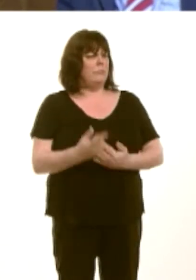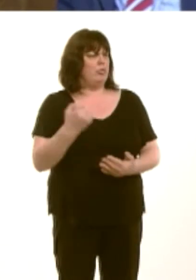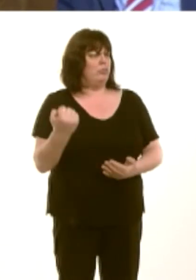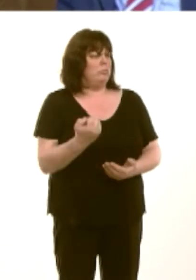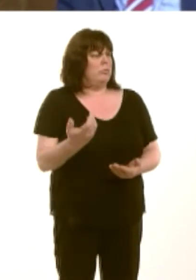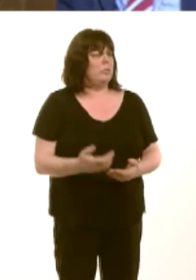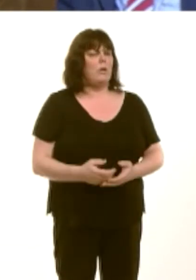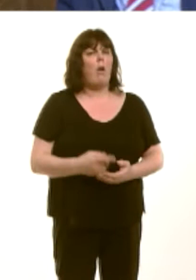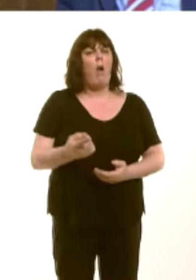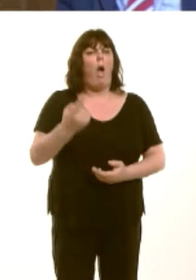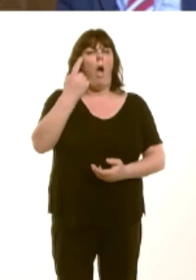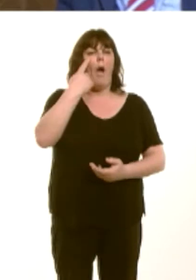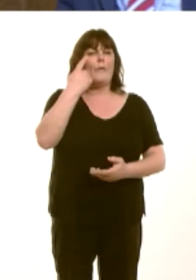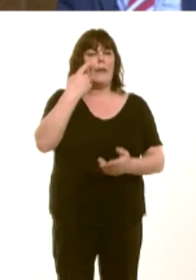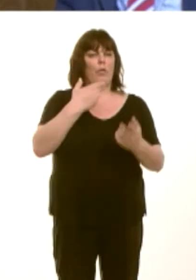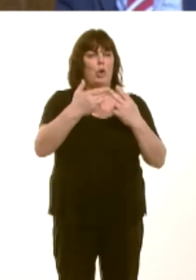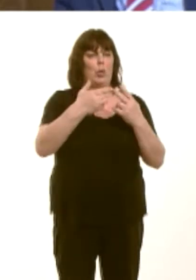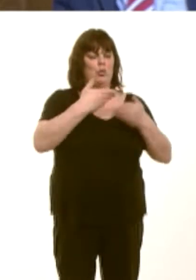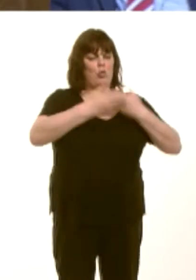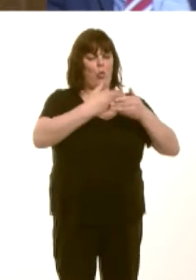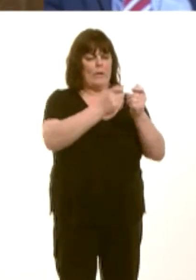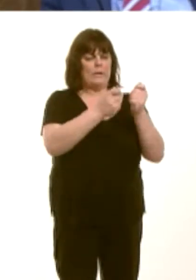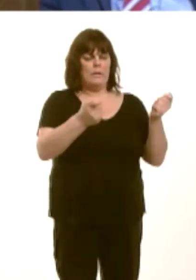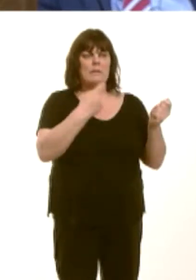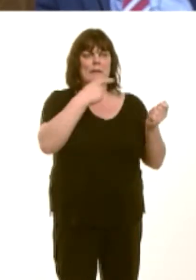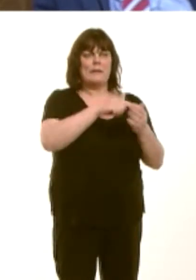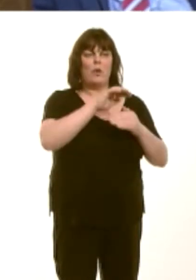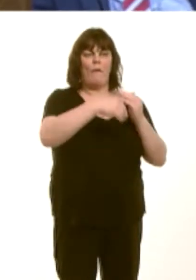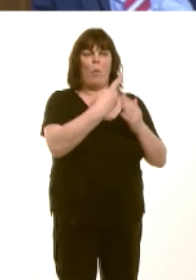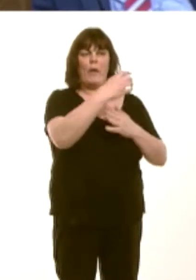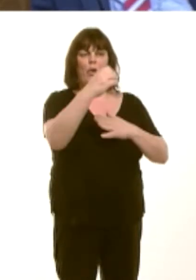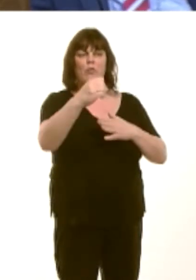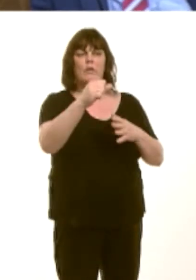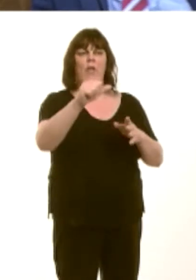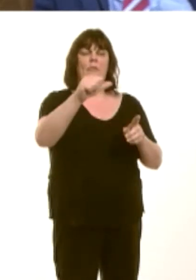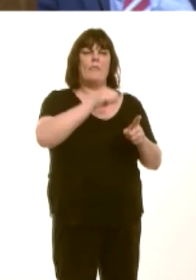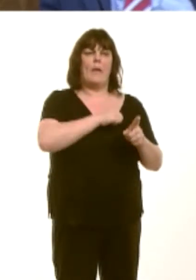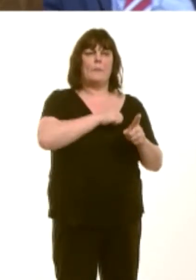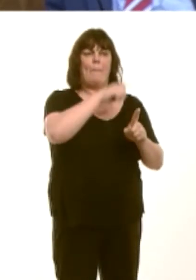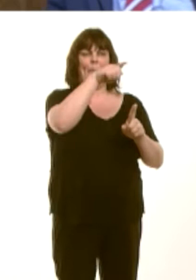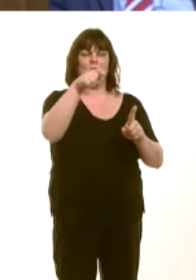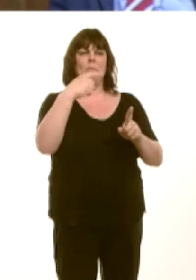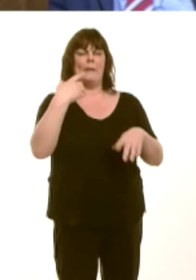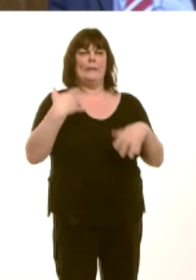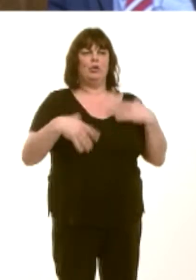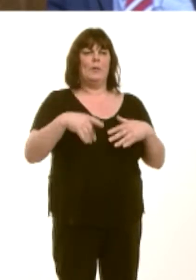Iíve seen the media story that states that more than 100,000 patients have been at least injured by medical blunders, as it was put, since 2010.